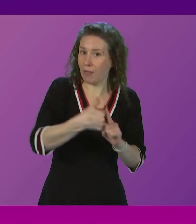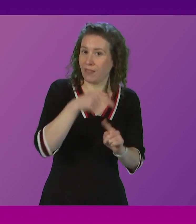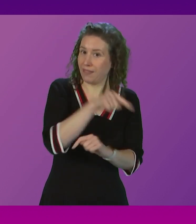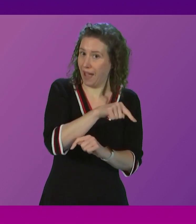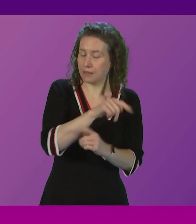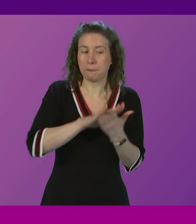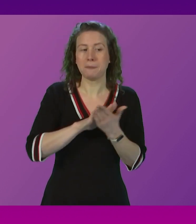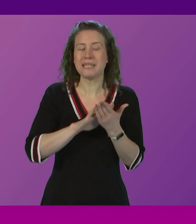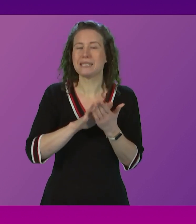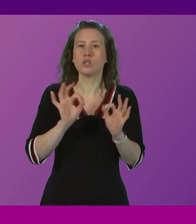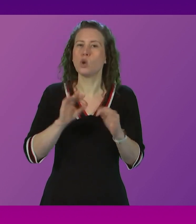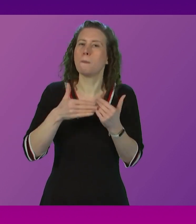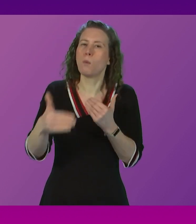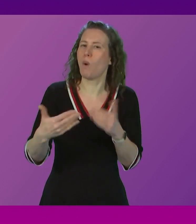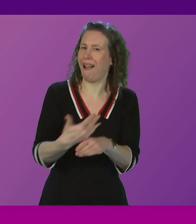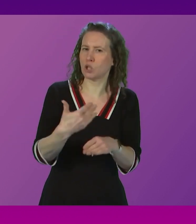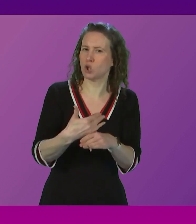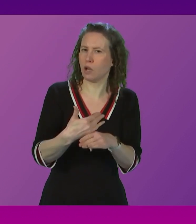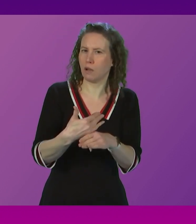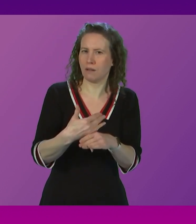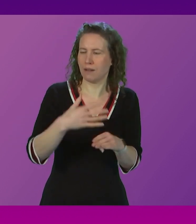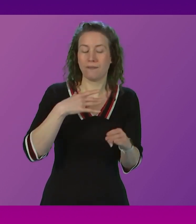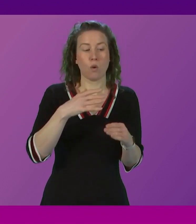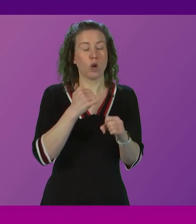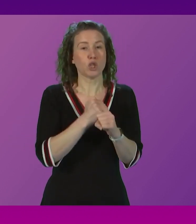mean that no further action can be taken on a gender recognition certificate application